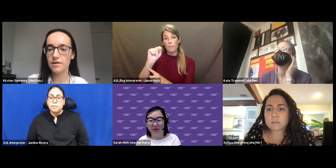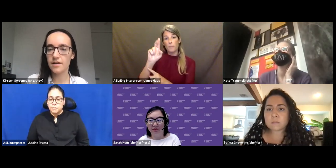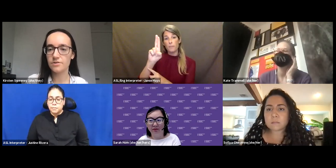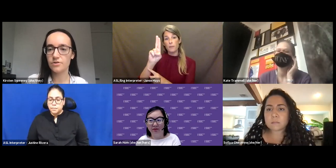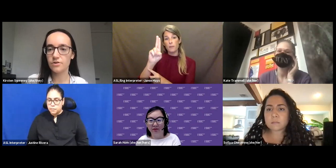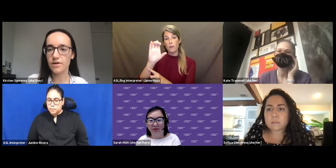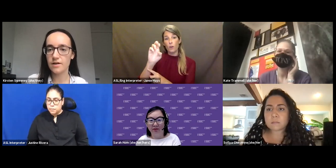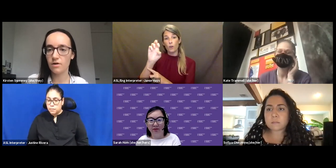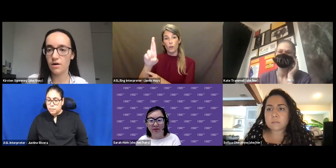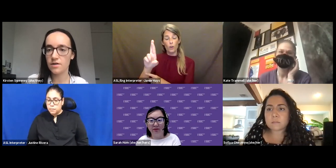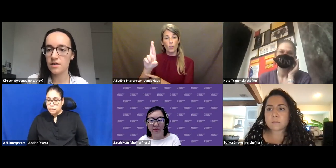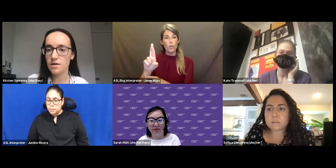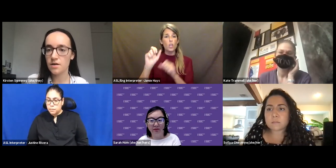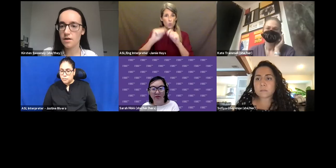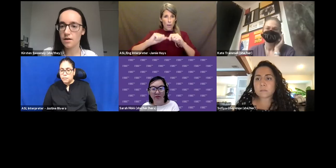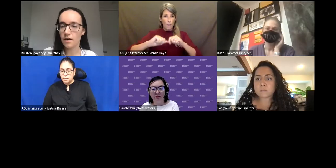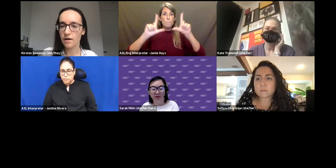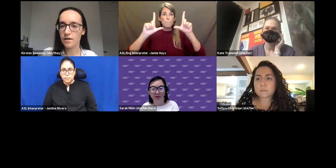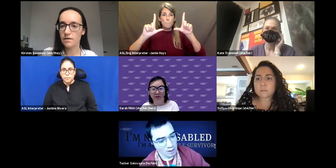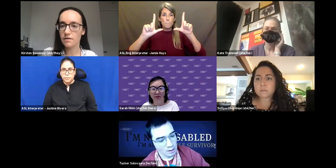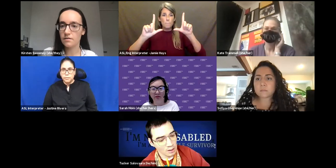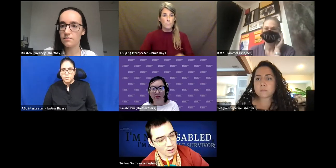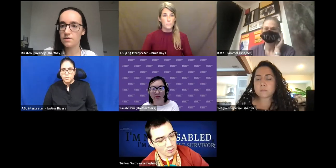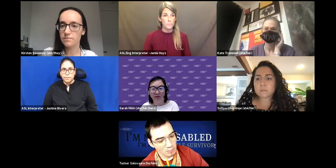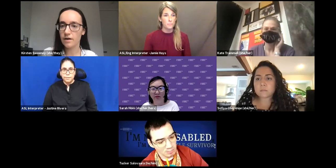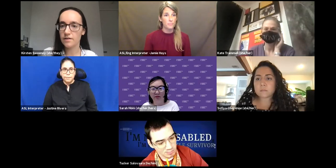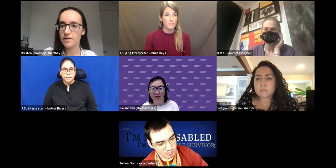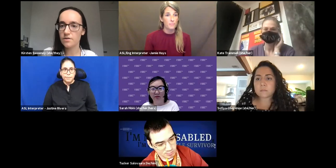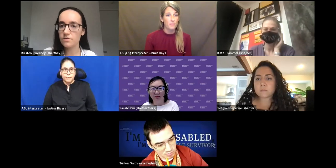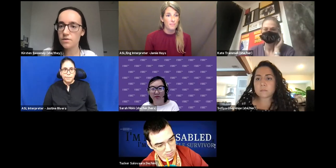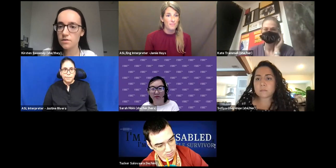go ahead and turn your camera on. And I will spotlight you.